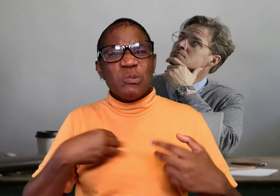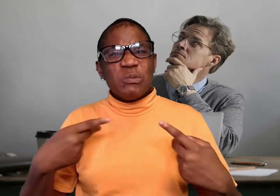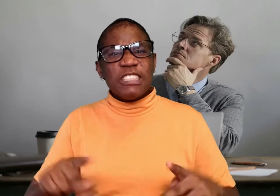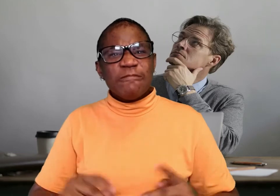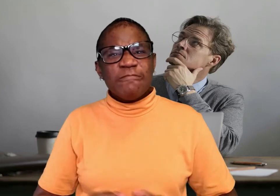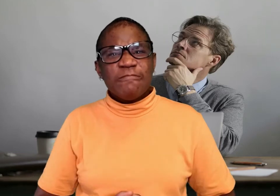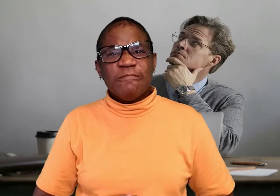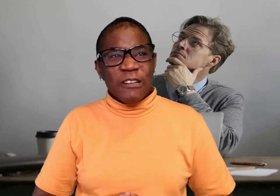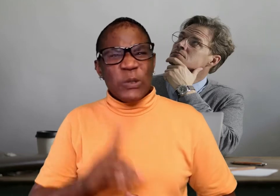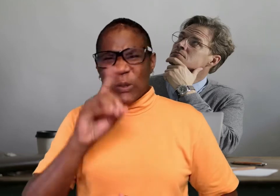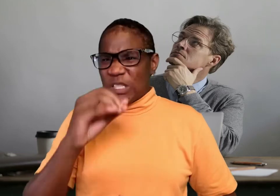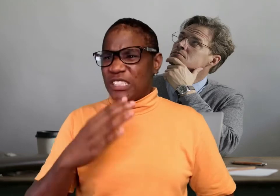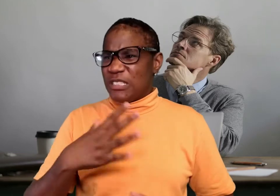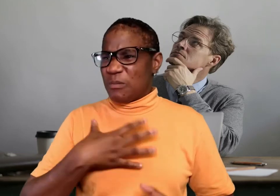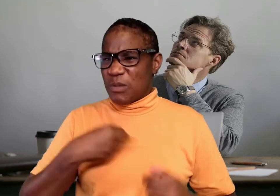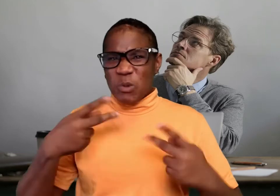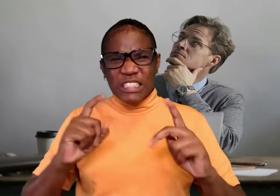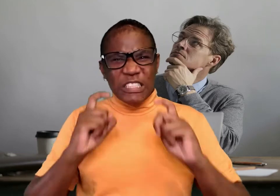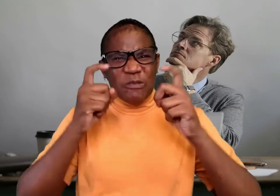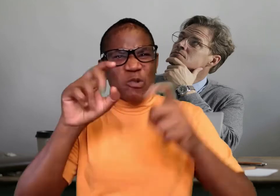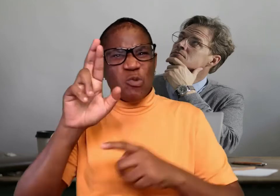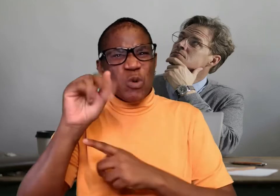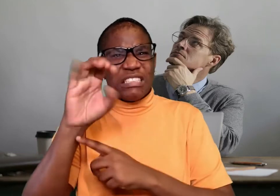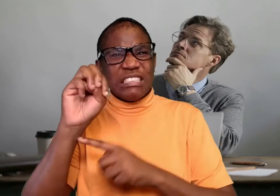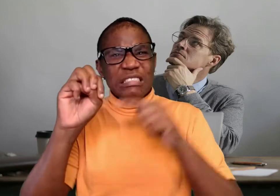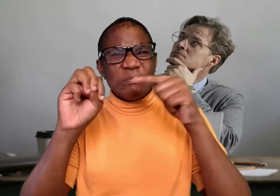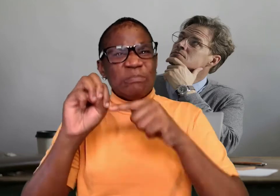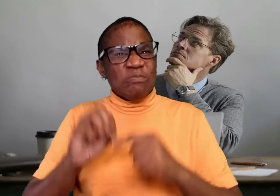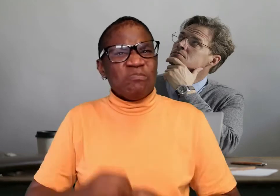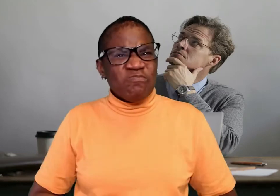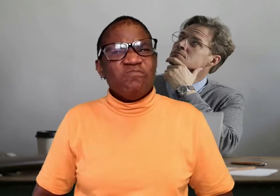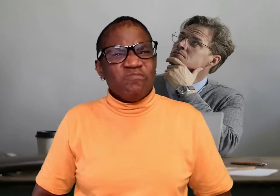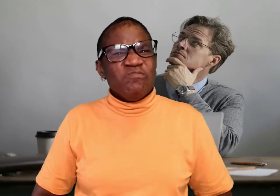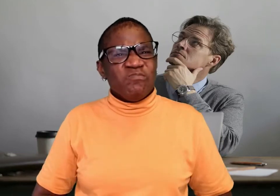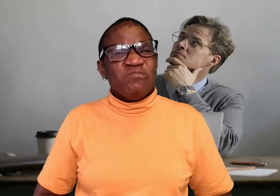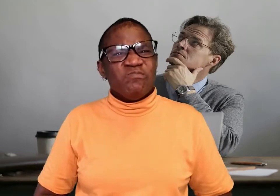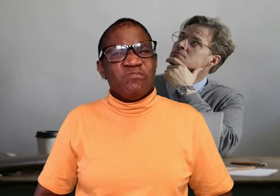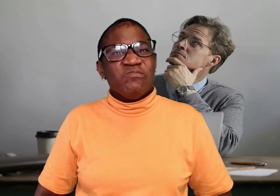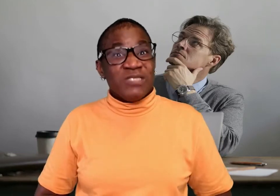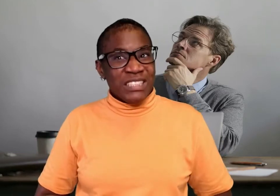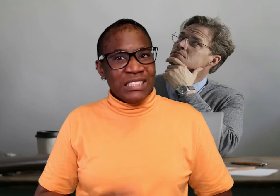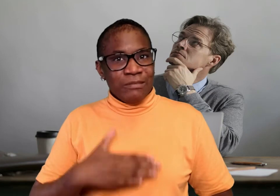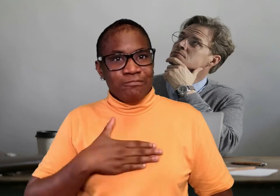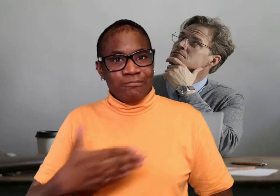It’s not easy to recognize your own white privilege and accept that it contributes to racism.